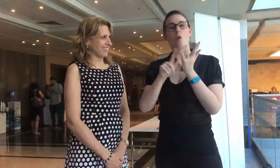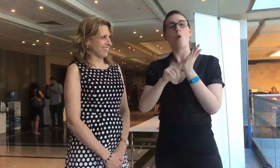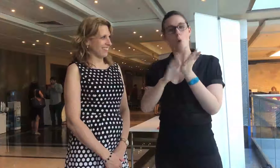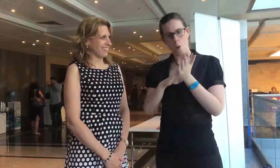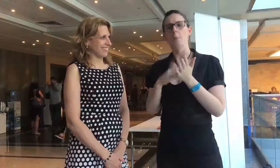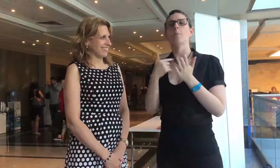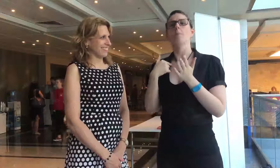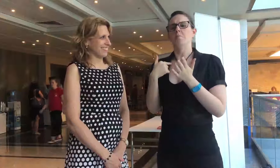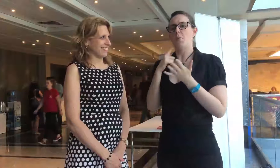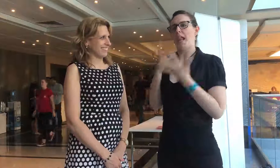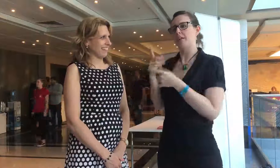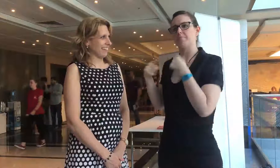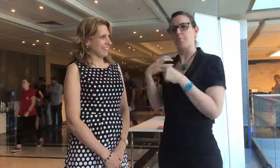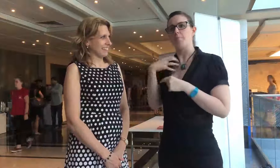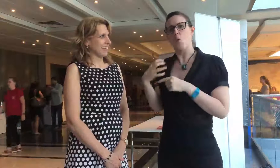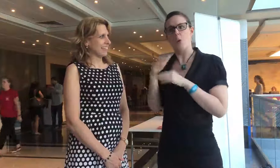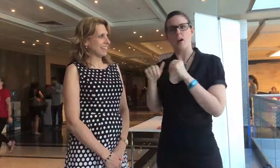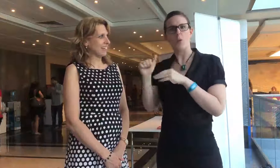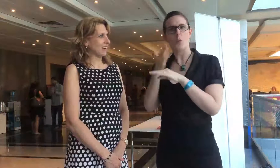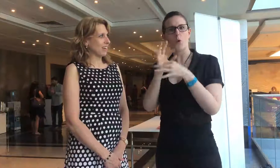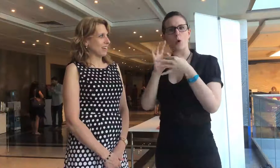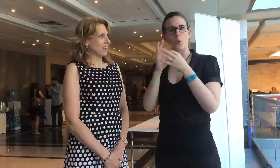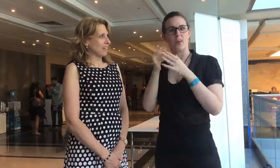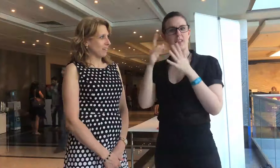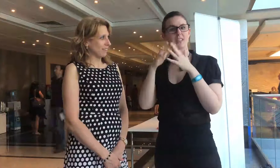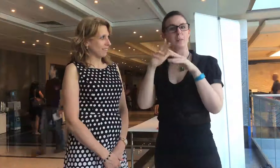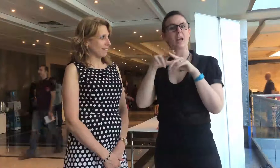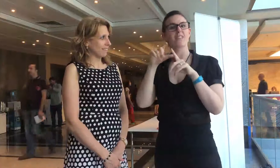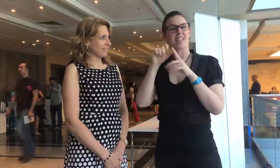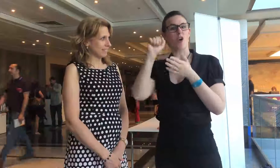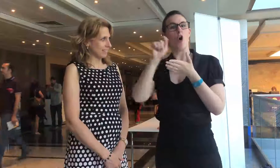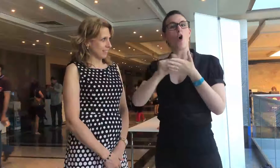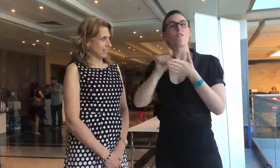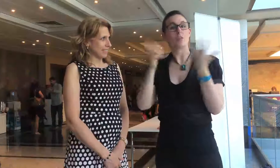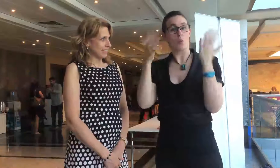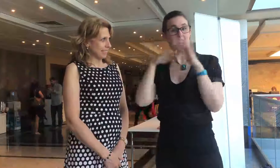I'll let Philipa tell you about her work with WFD in the office based in Finland,